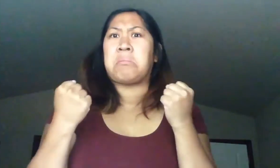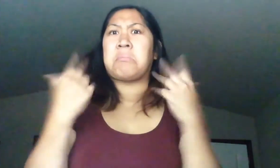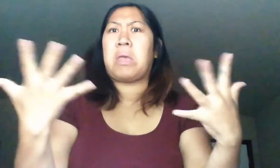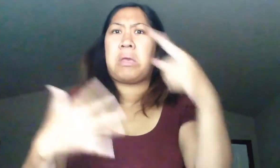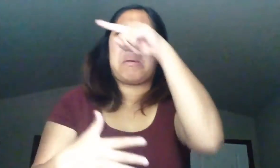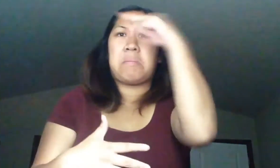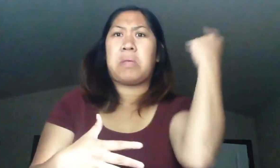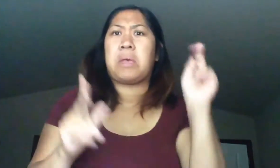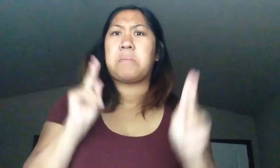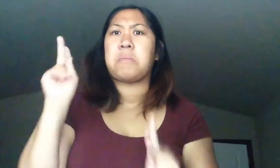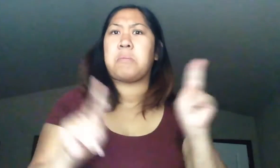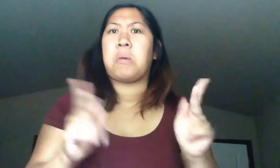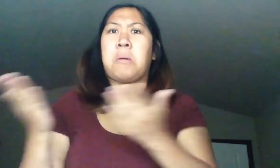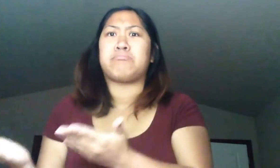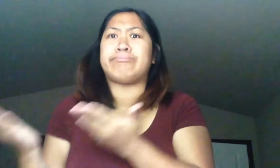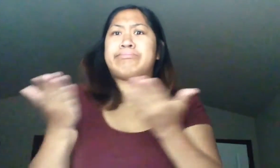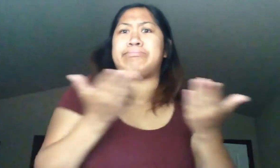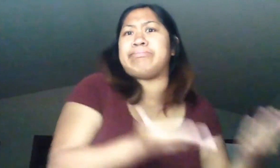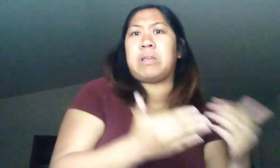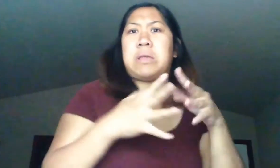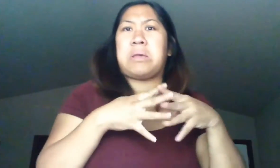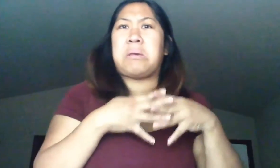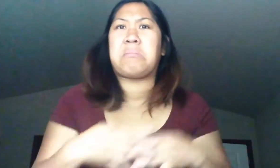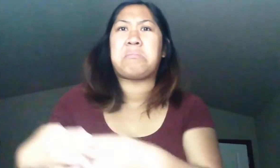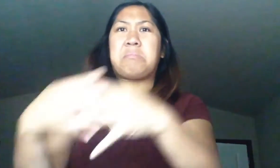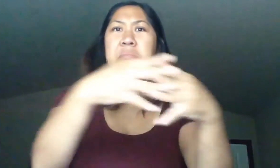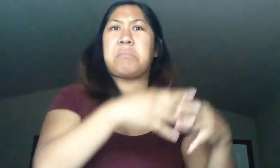Many Black people were brought to America